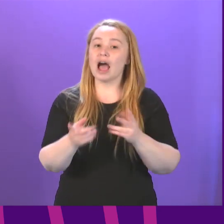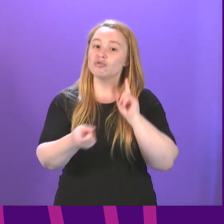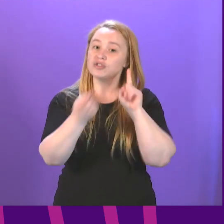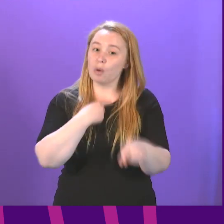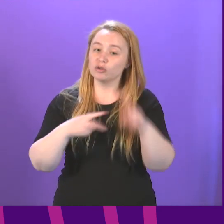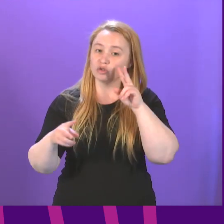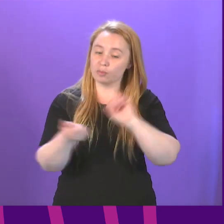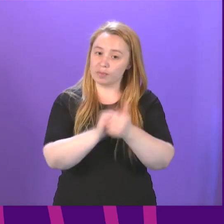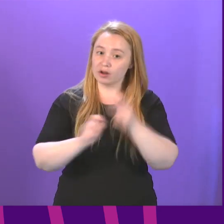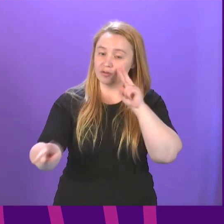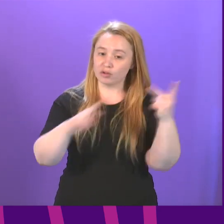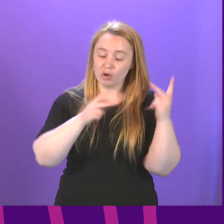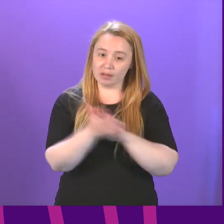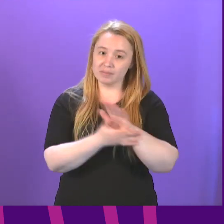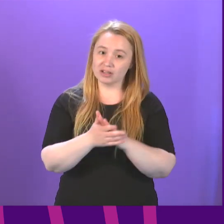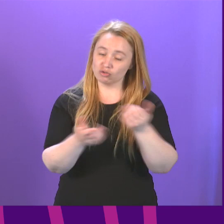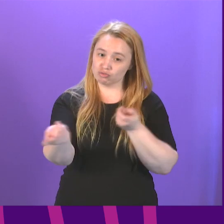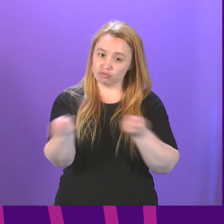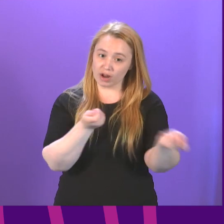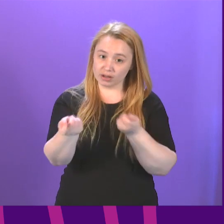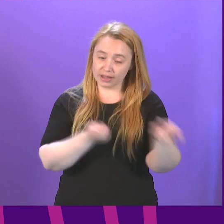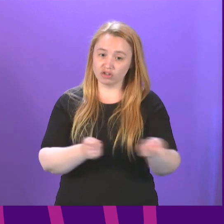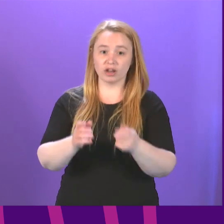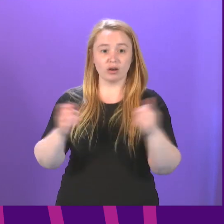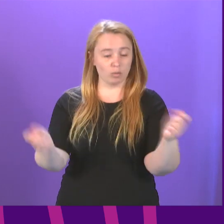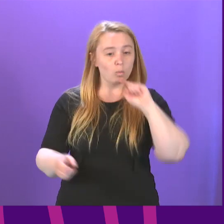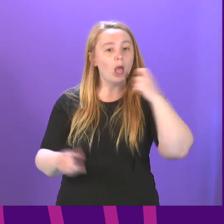strengthening further regulation and monitoring across the forthcoming investment at the site.